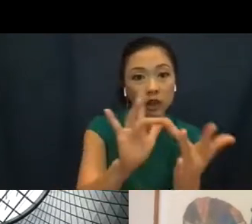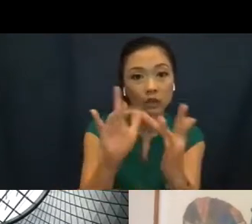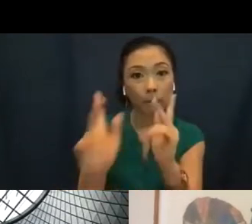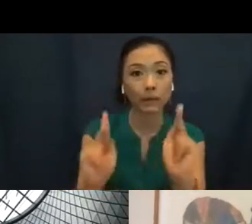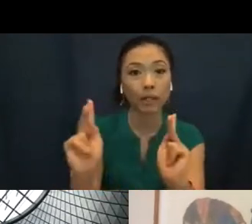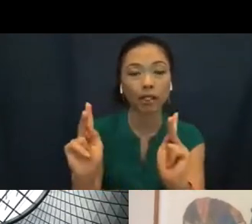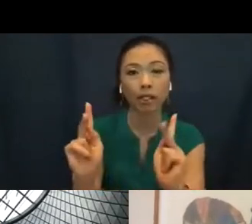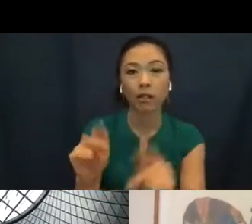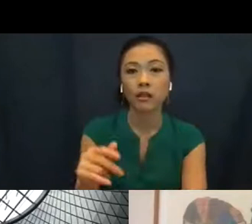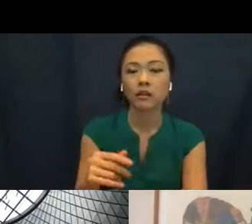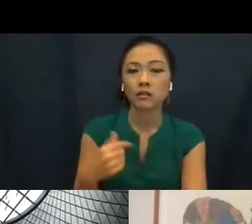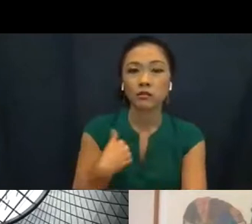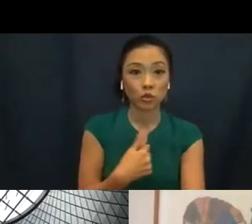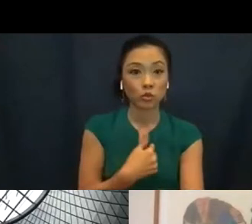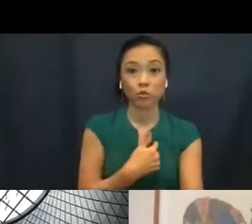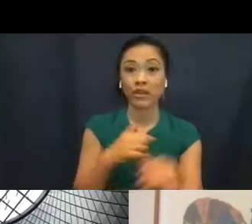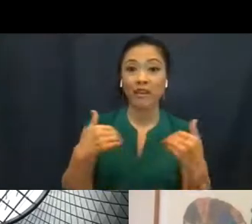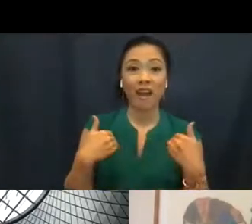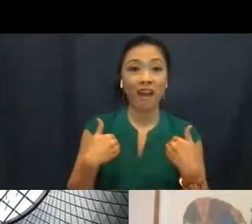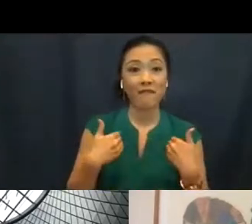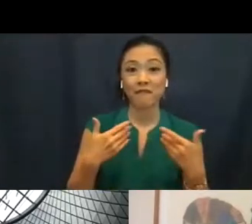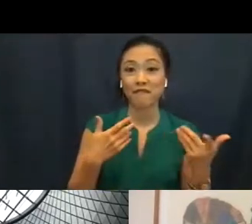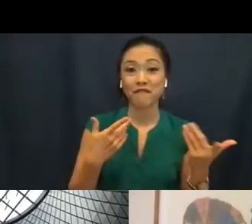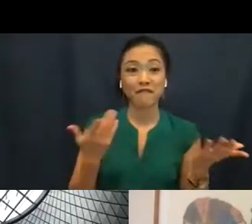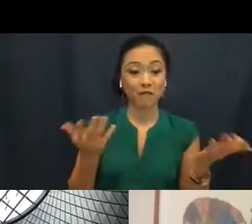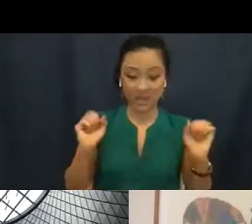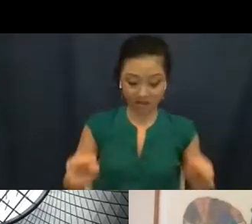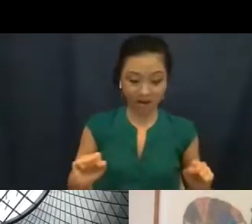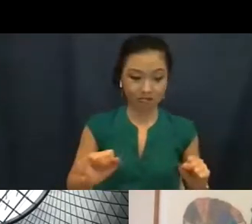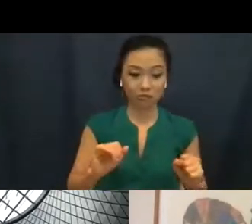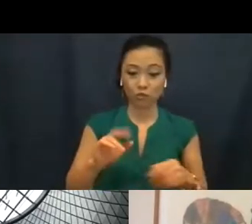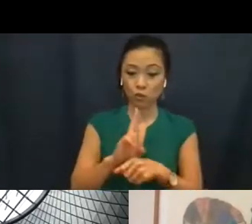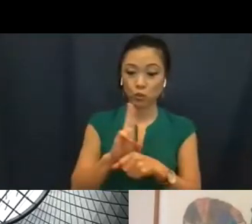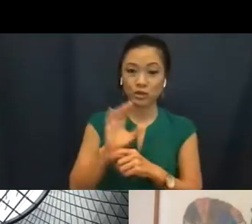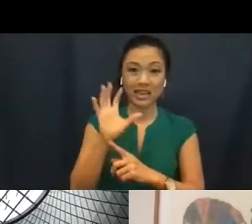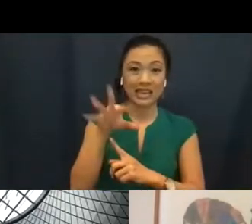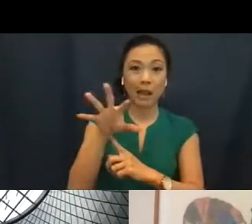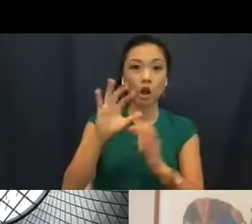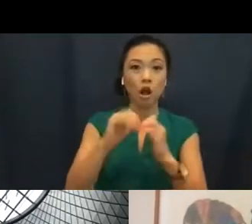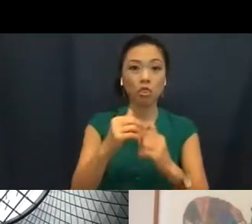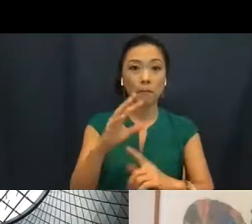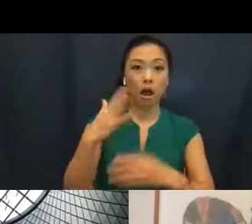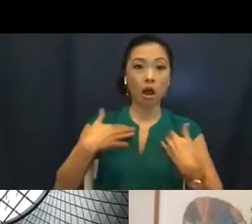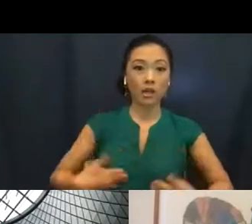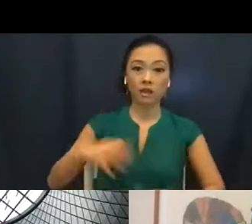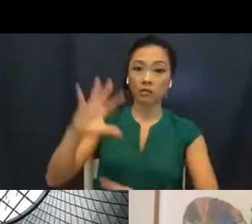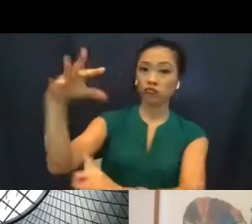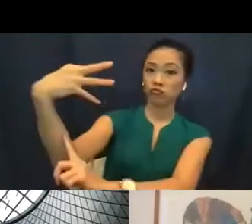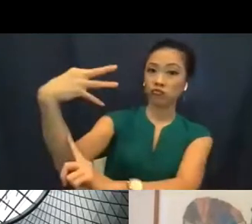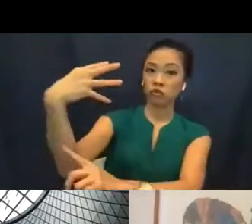a camera on our bodies and just recording what we are doing, social media, TikTok, name